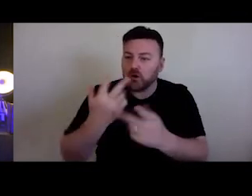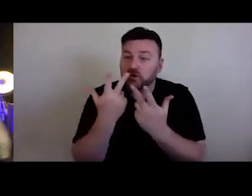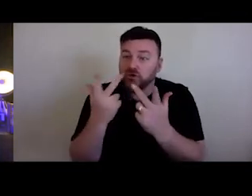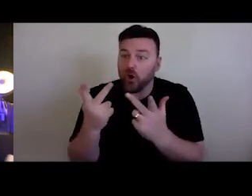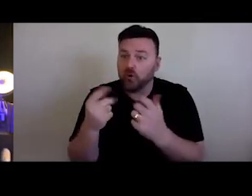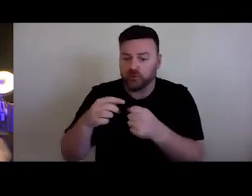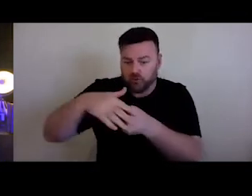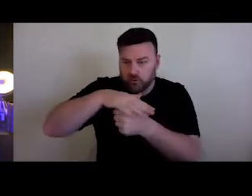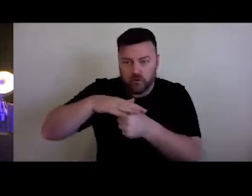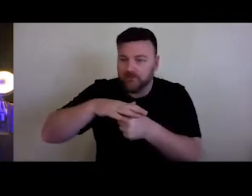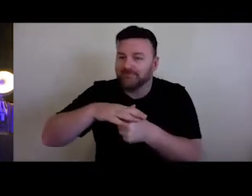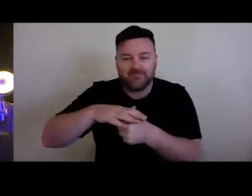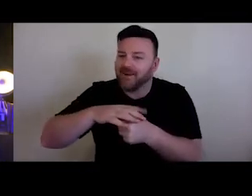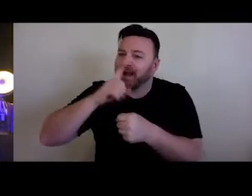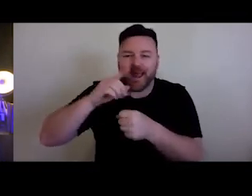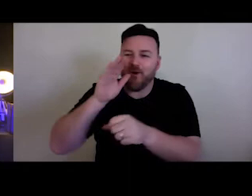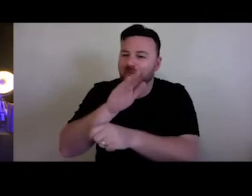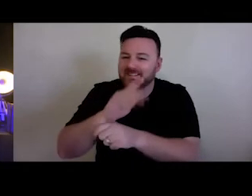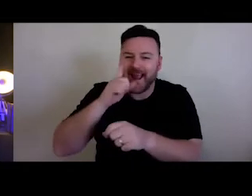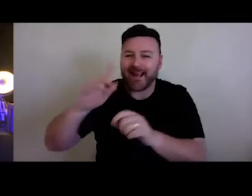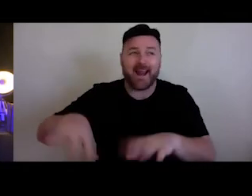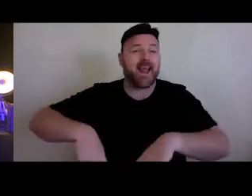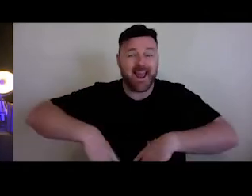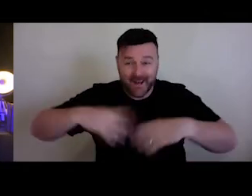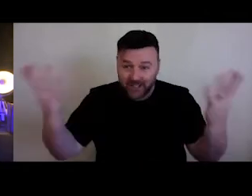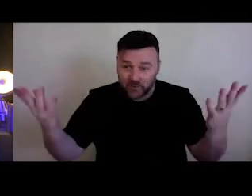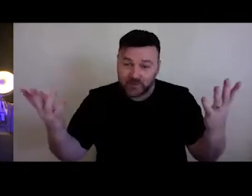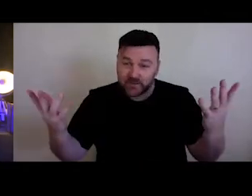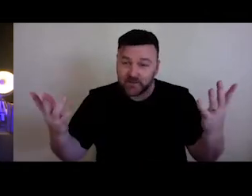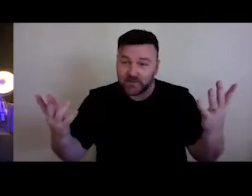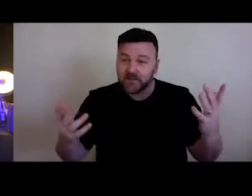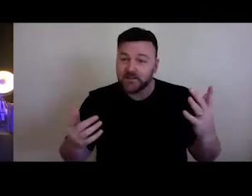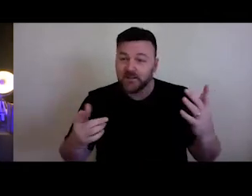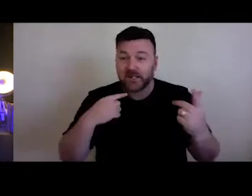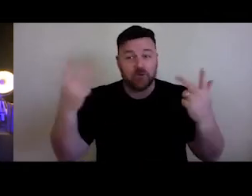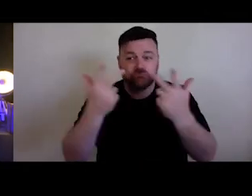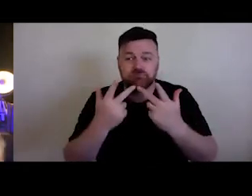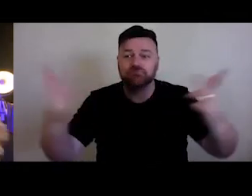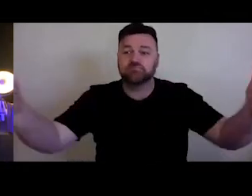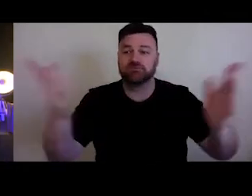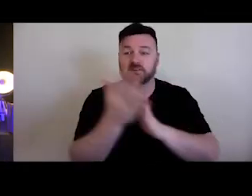people all over the world and I just love that concept because it really does create a fantastic online community with people coming